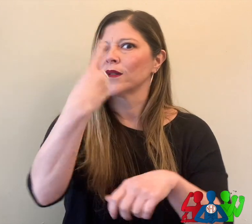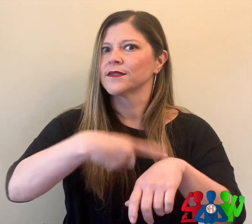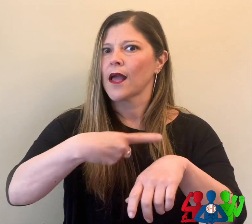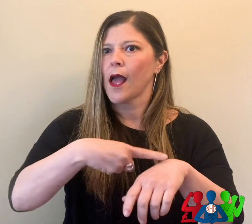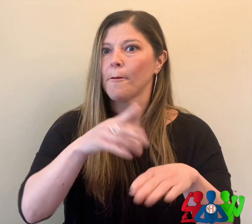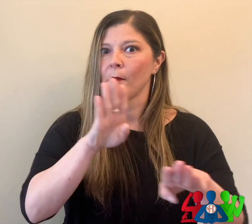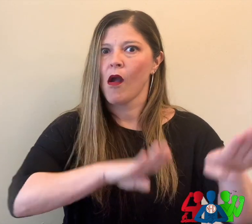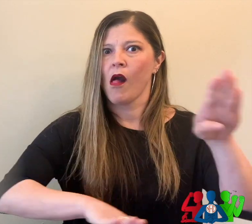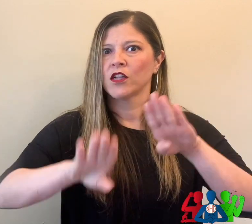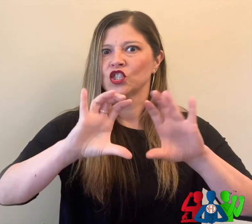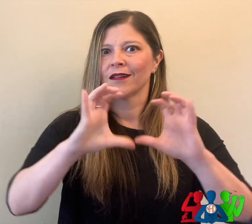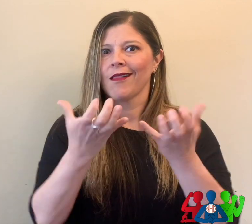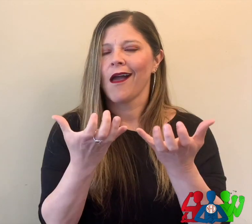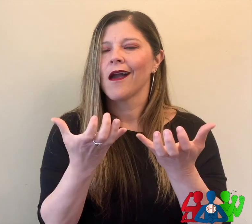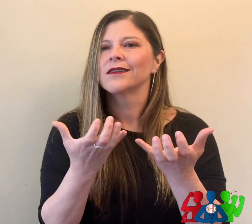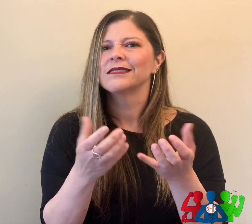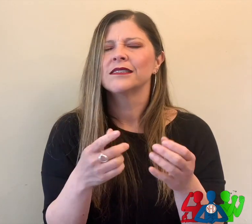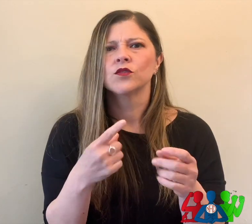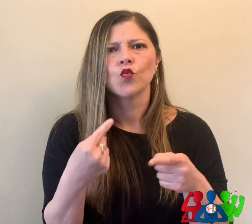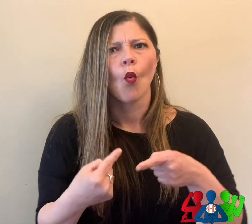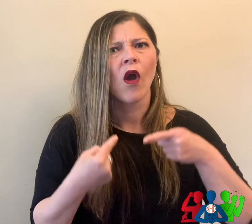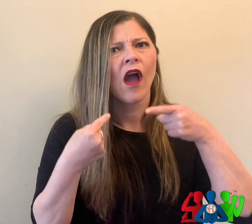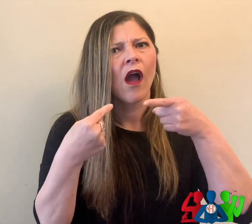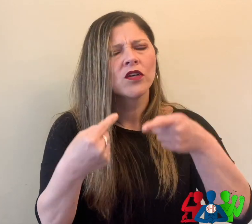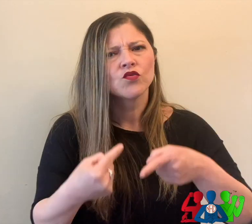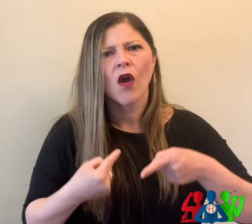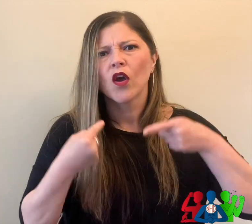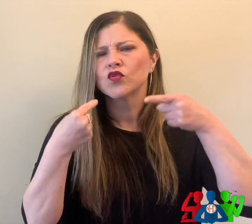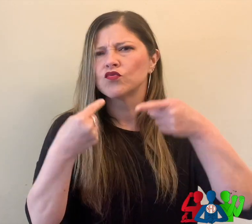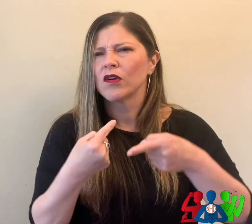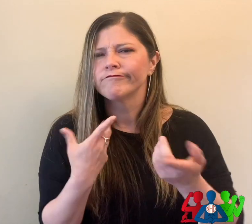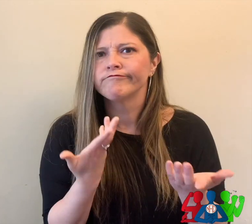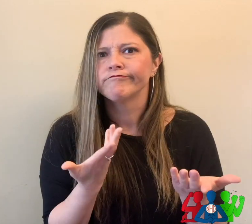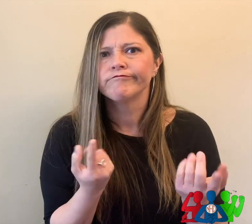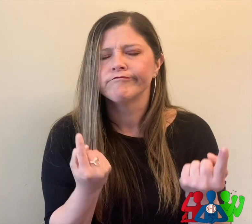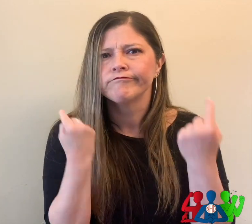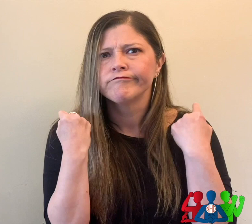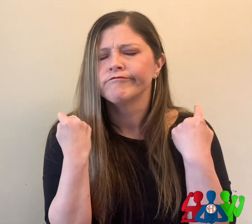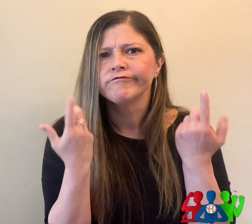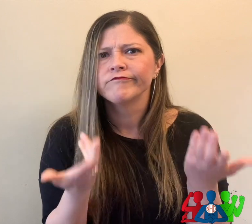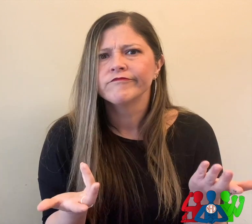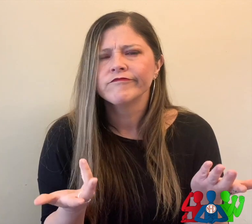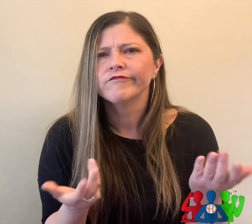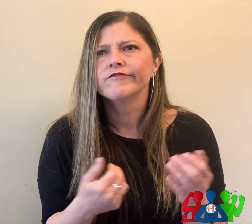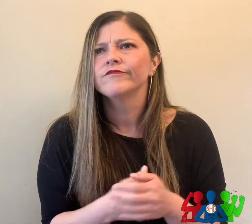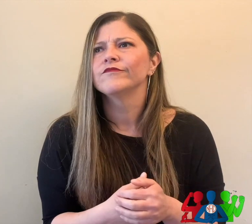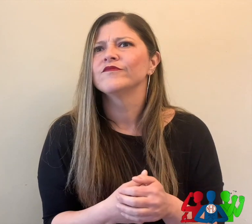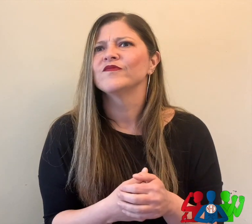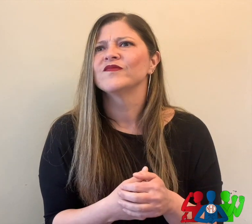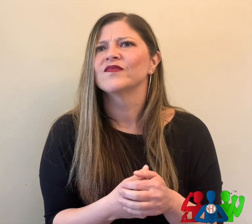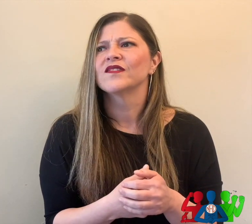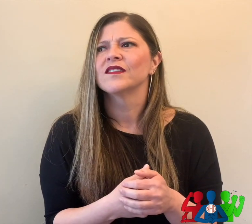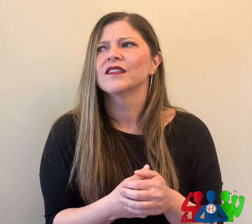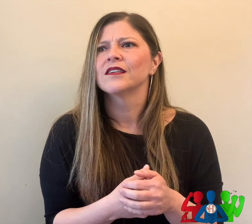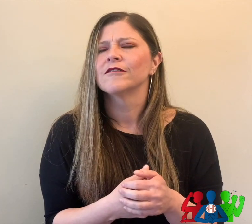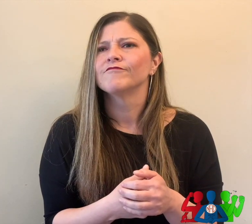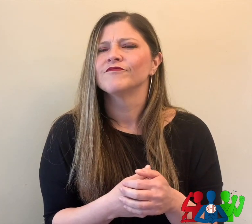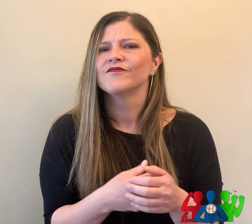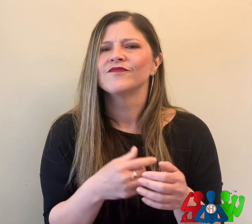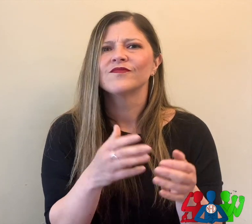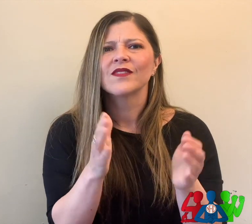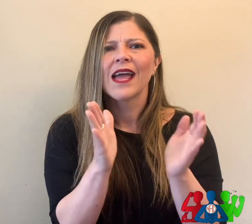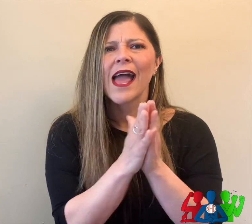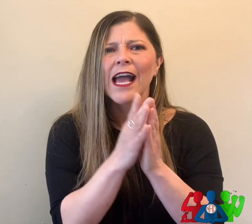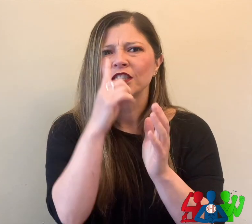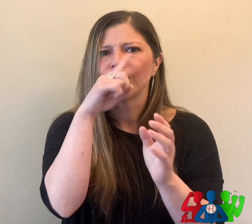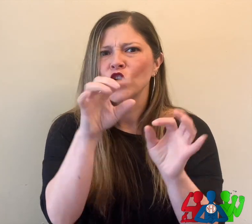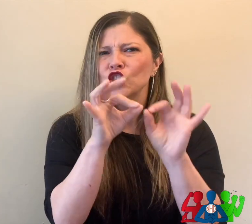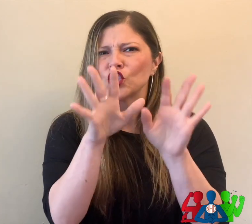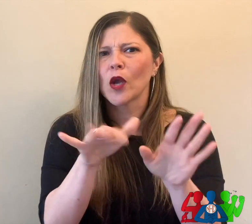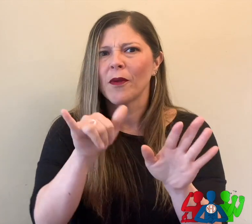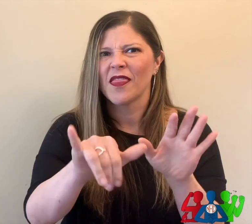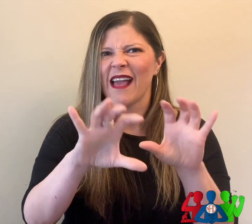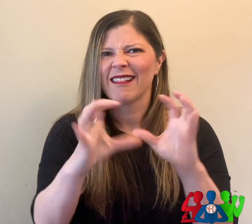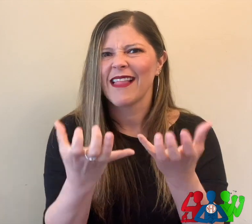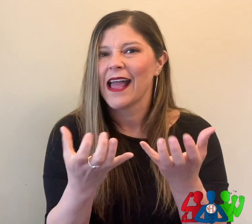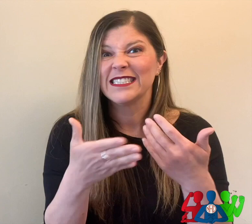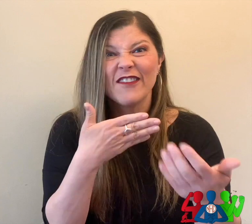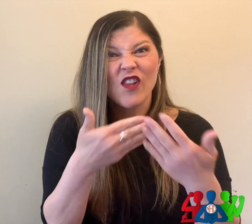education. I remember one time in a biology class I struggled to understand what was going on.